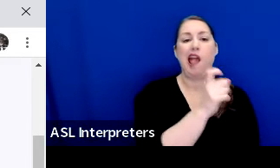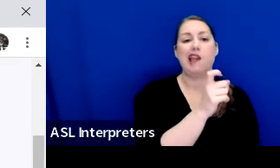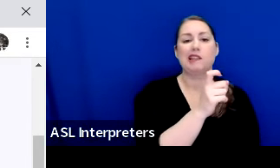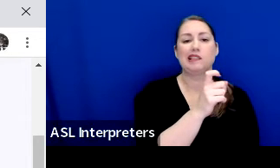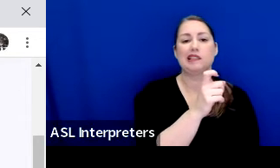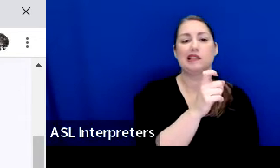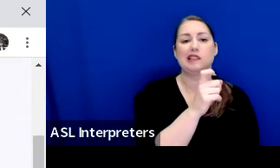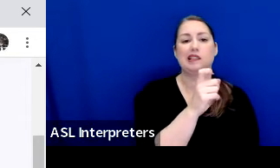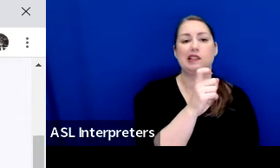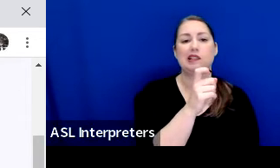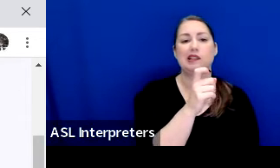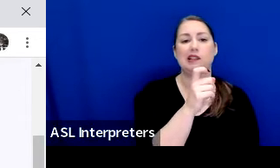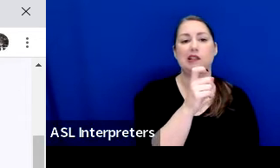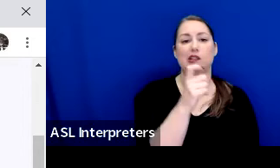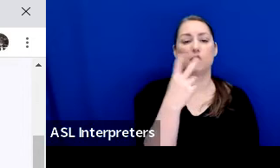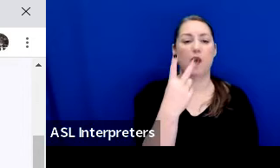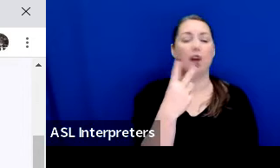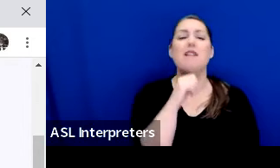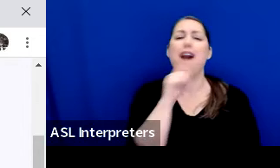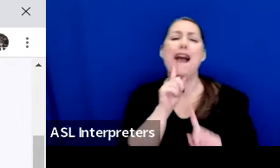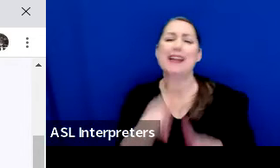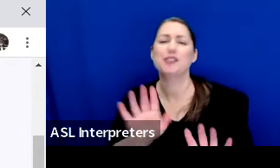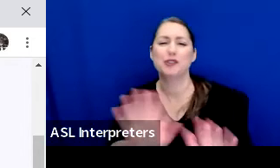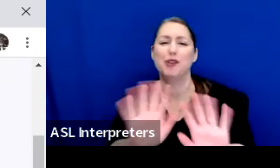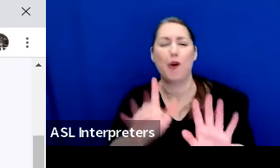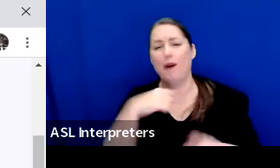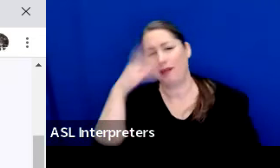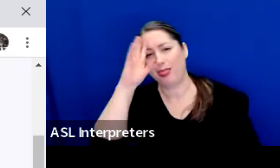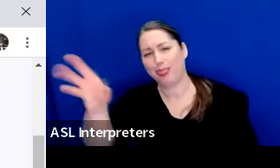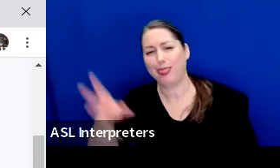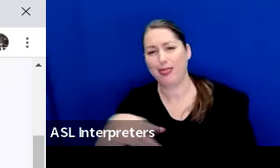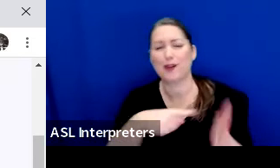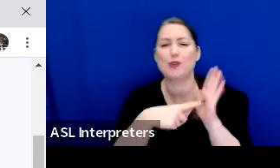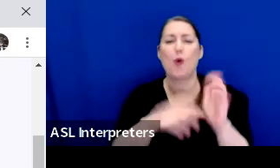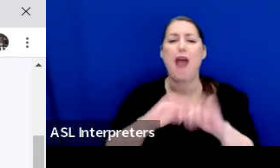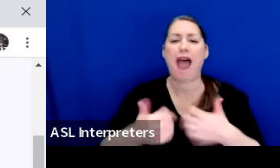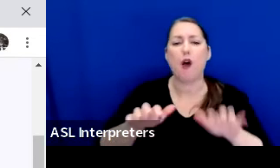I hope you all know that's not the answer to this question. But if you did x squared